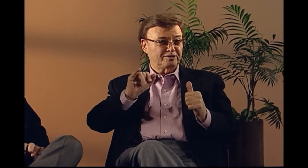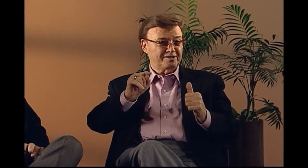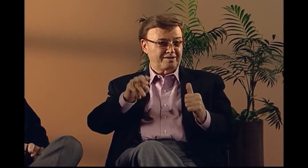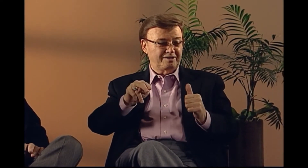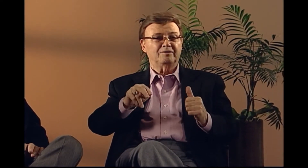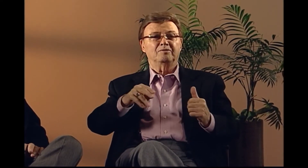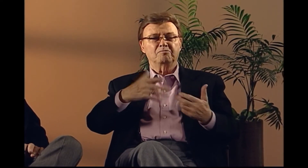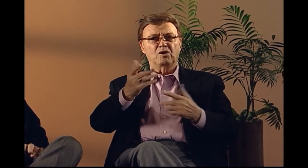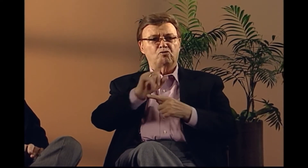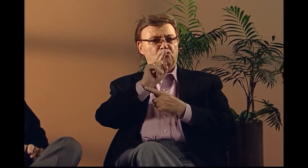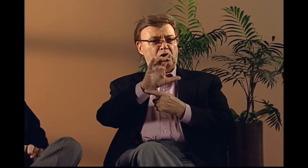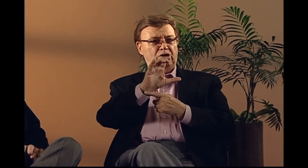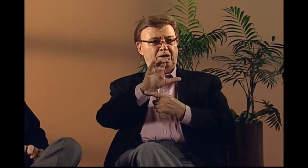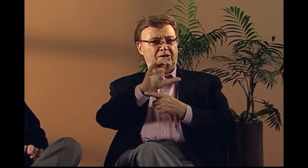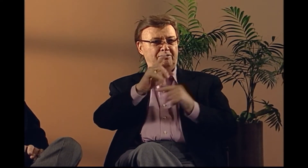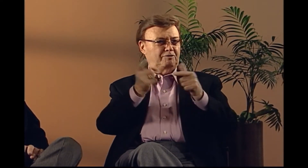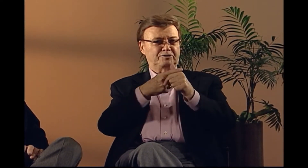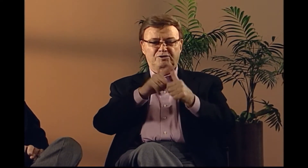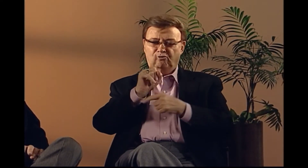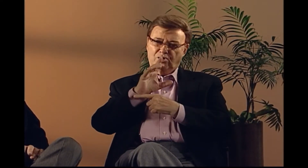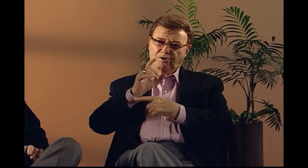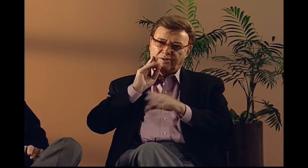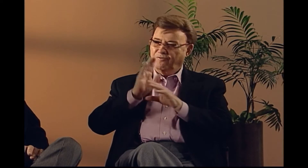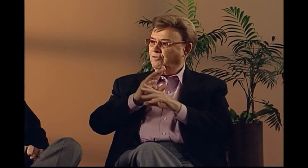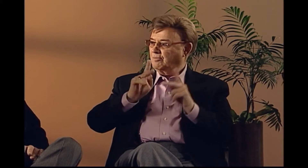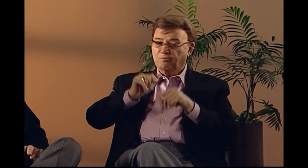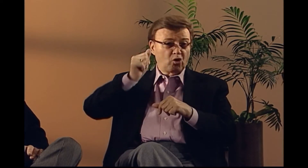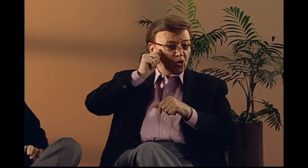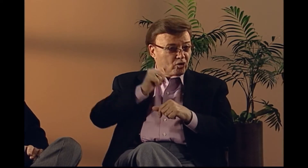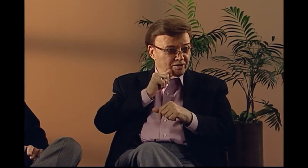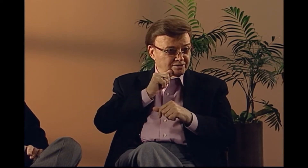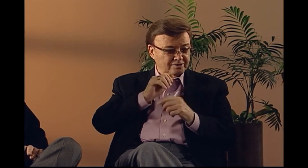So we asked for auditions, and we had 100; first of all,